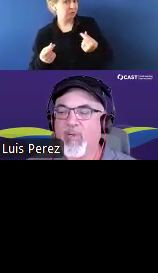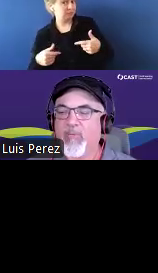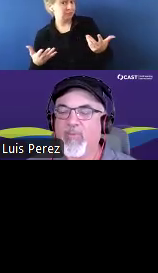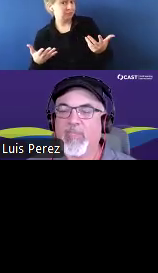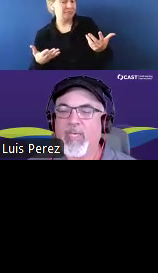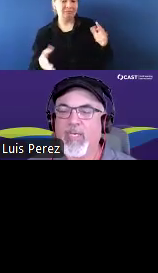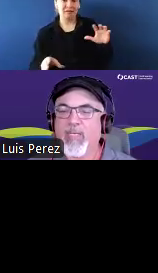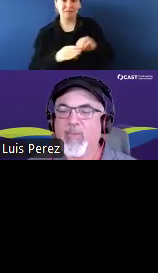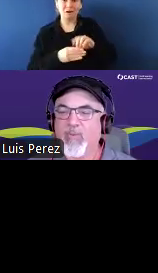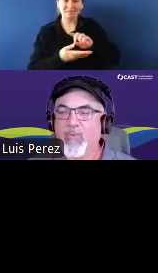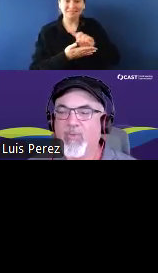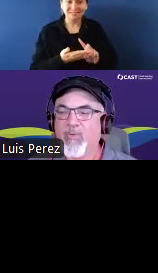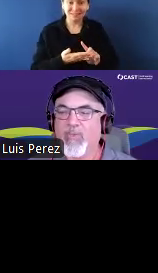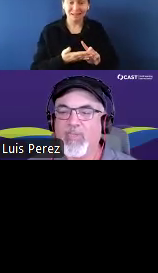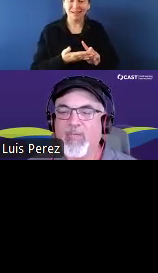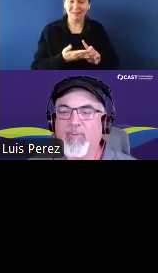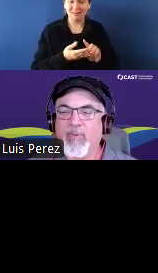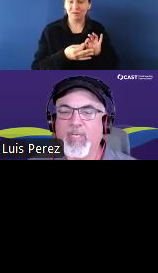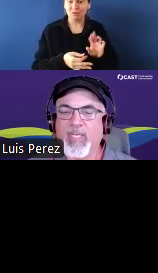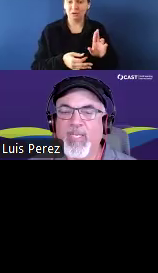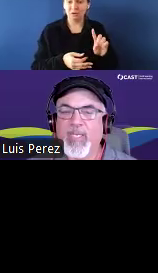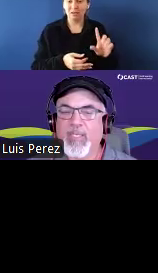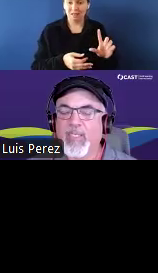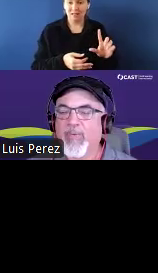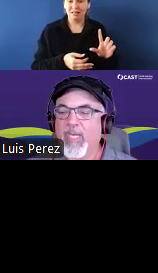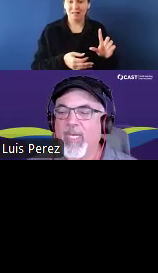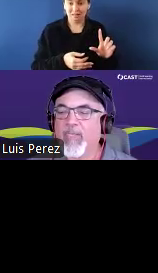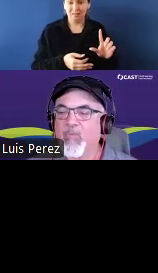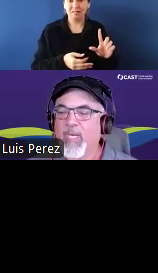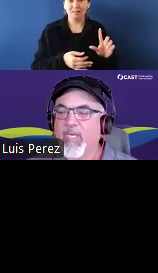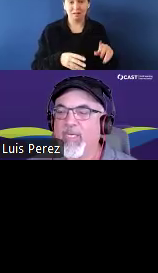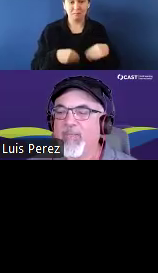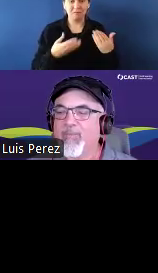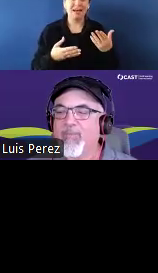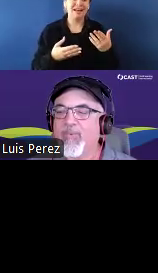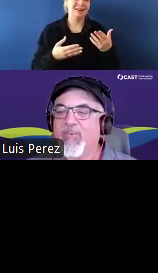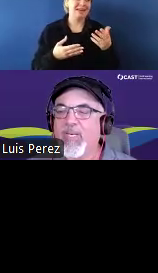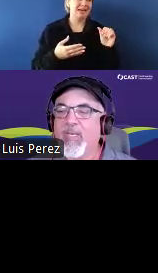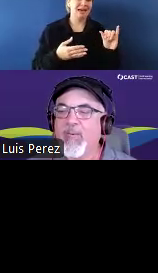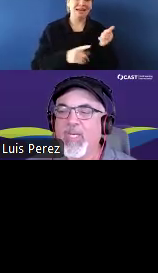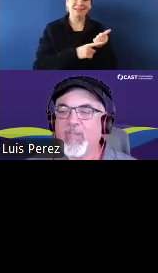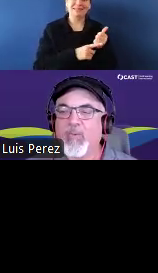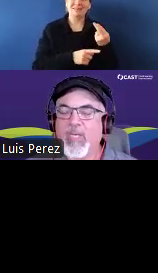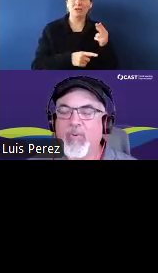of design through Universal Design for Learning, is give AI its humanity, right? Making sure that